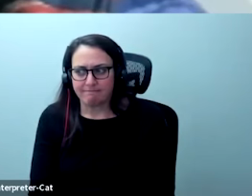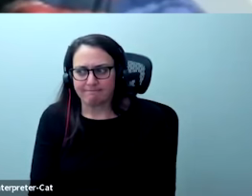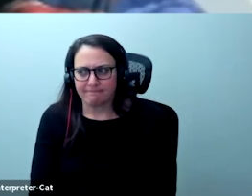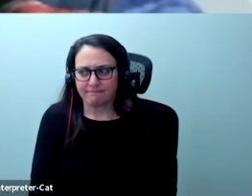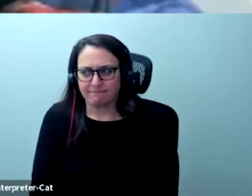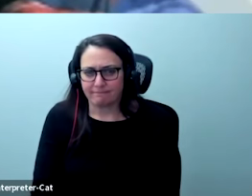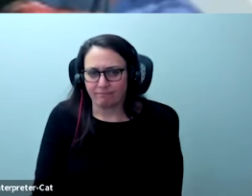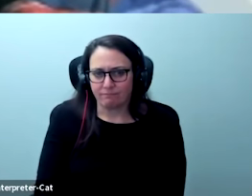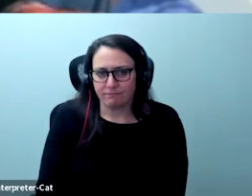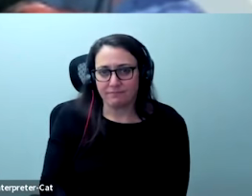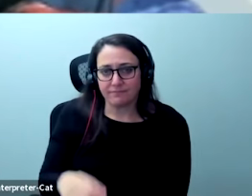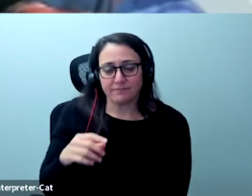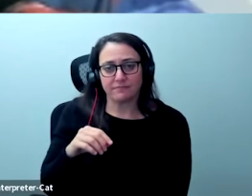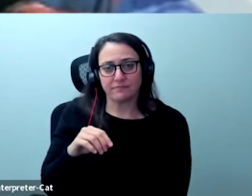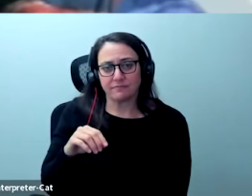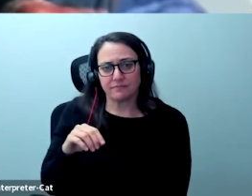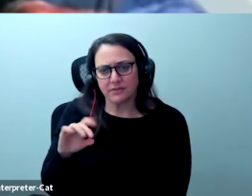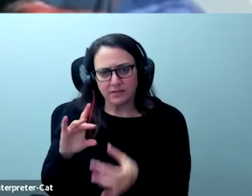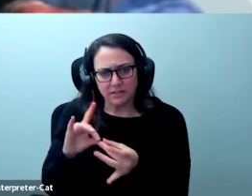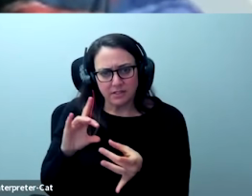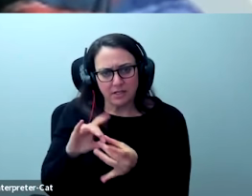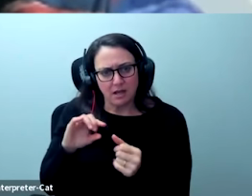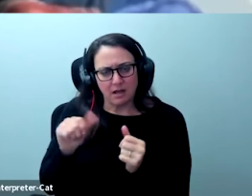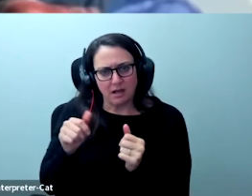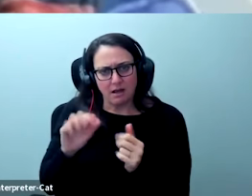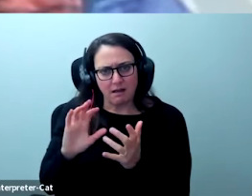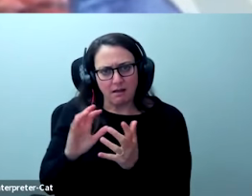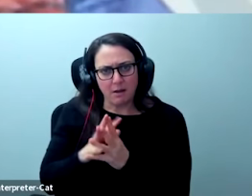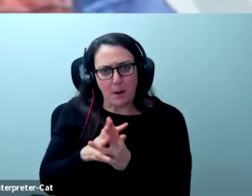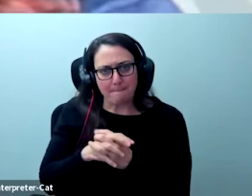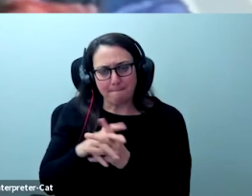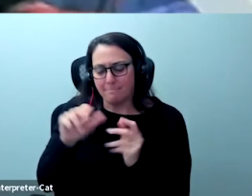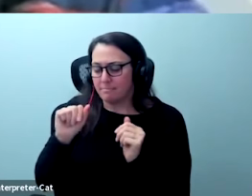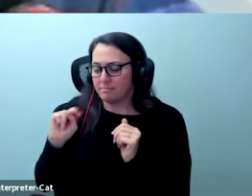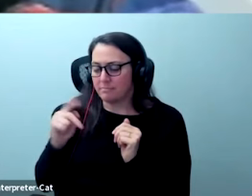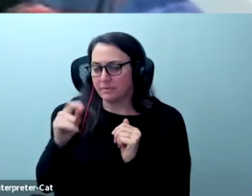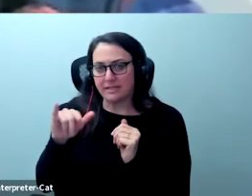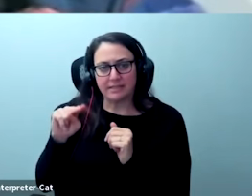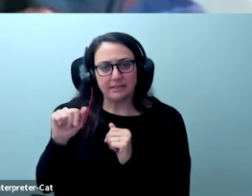We have another question in the chat by Angelina, "How have you dealt with organizations